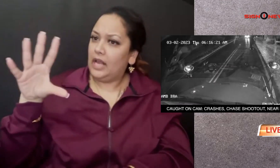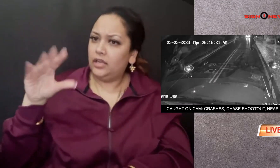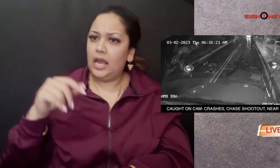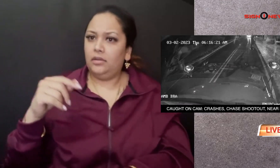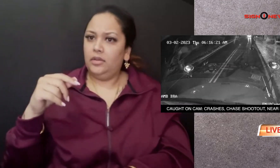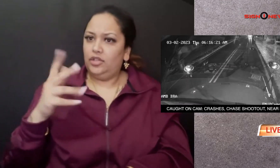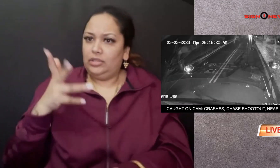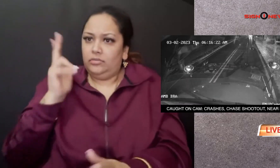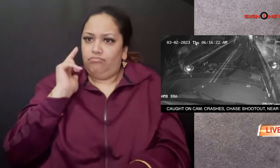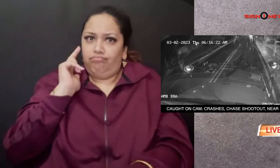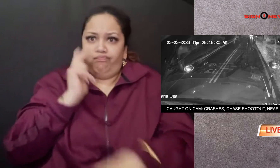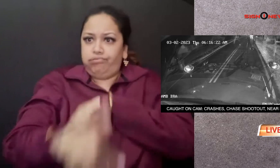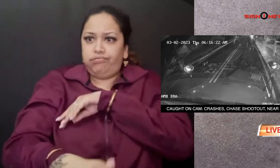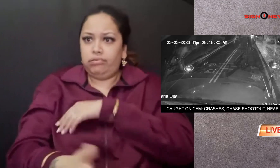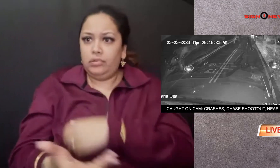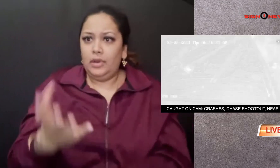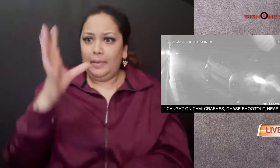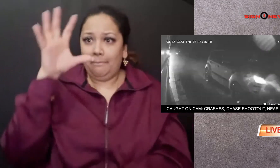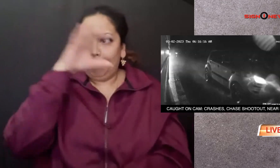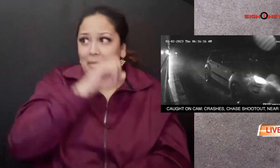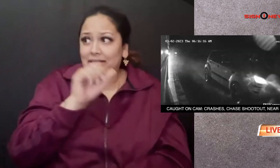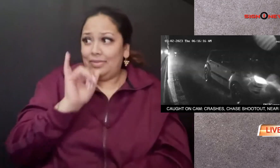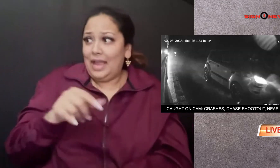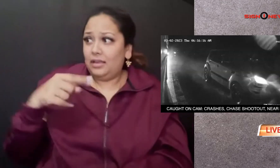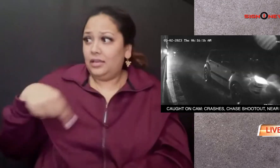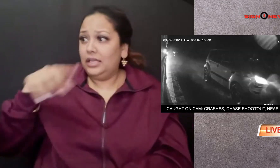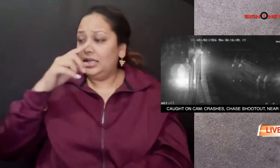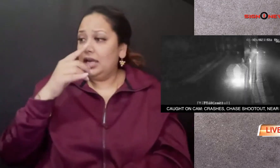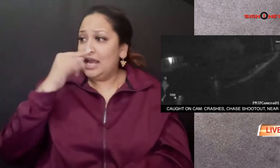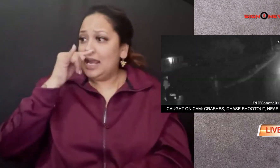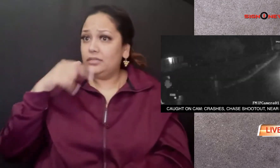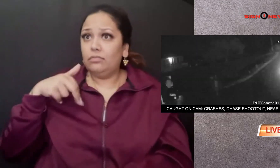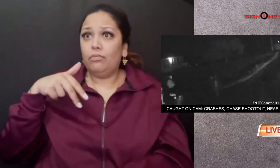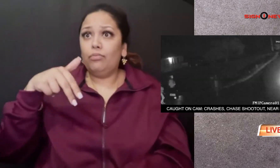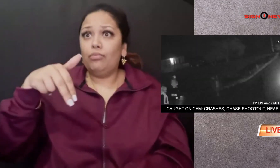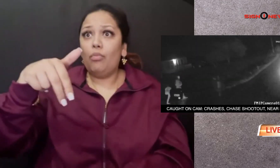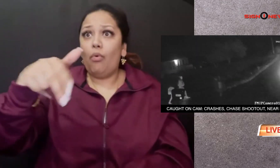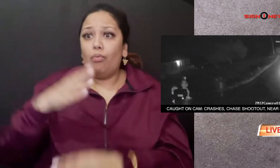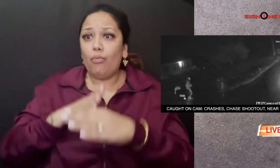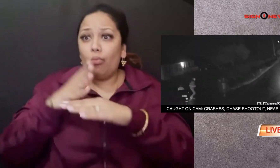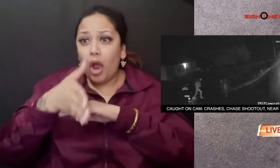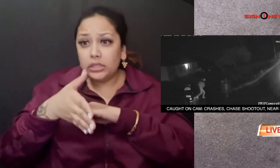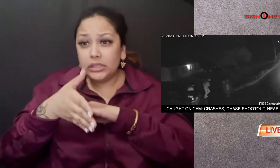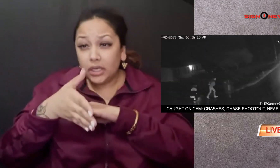Stop signs and flashing lights and barreled past just missing the crossing kids.